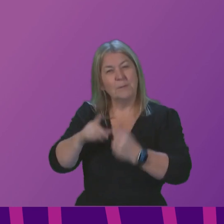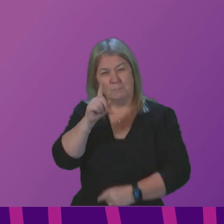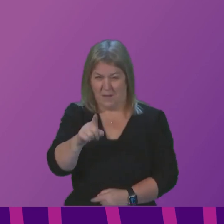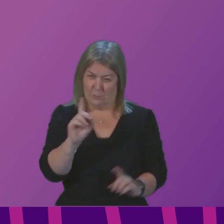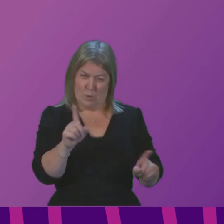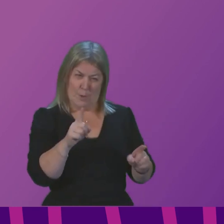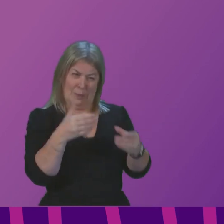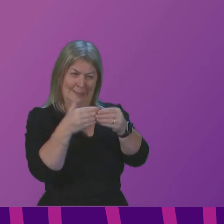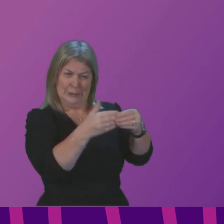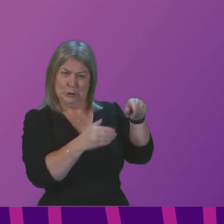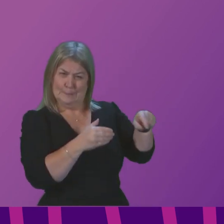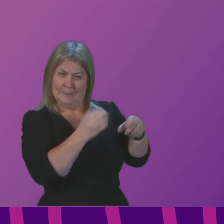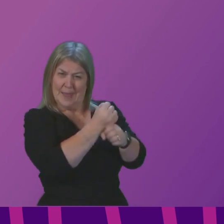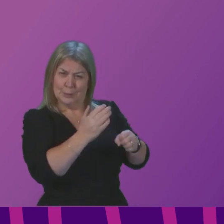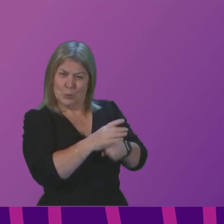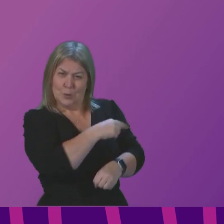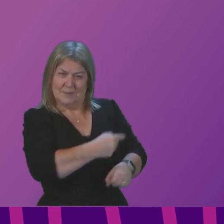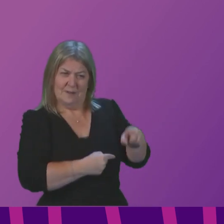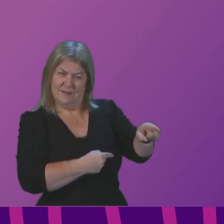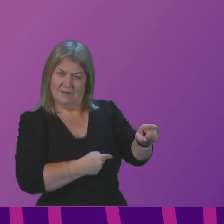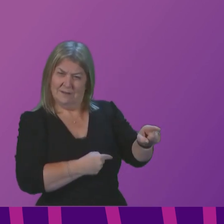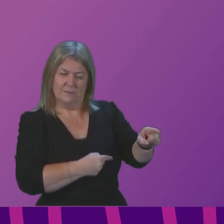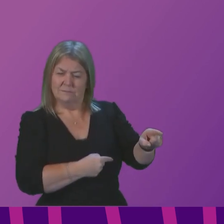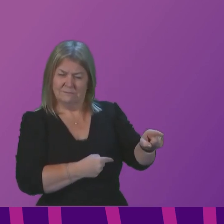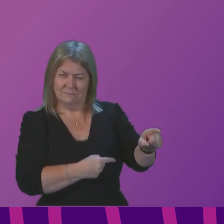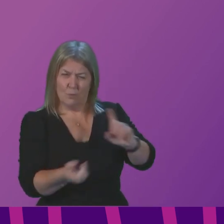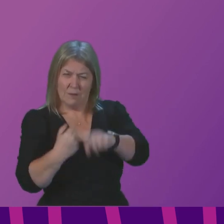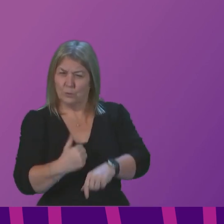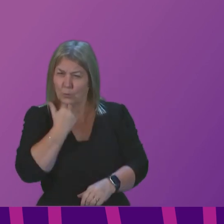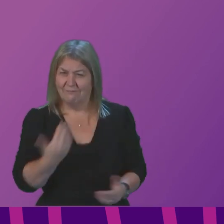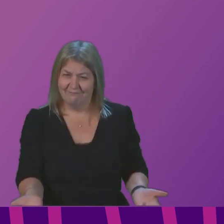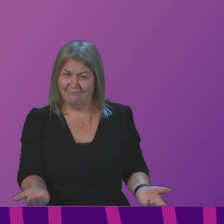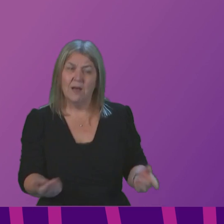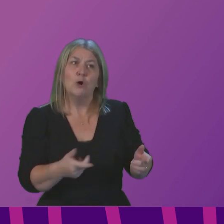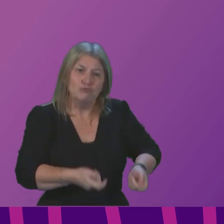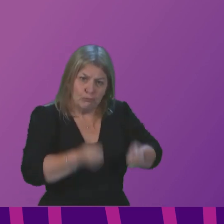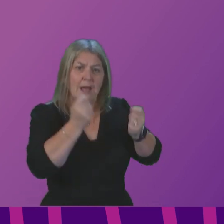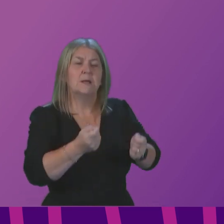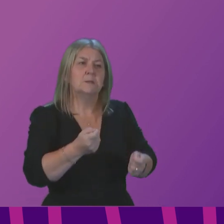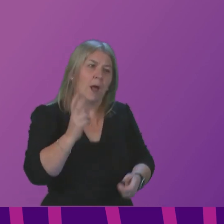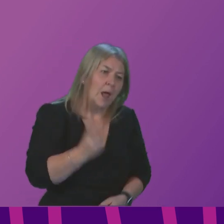I am sorry—the answer is not good enough because, as the First Minister herself noted,